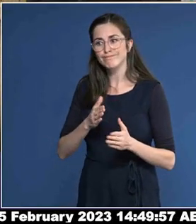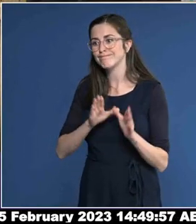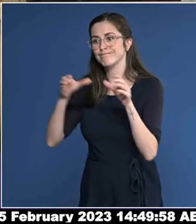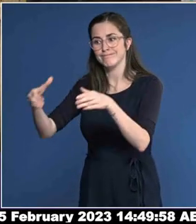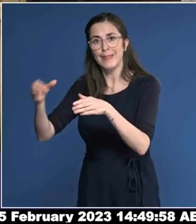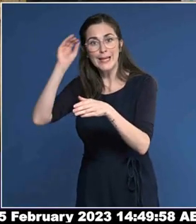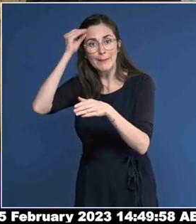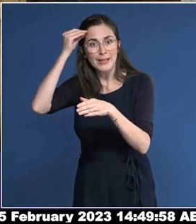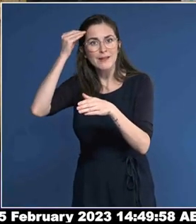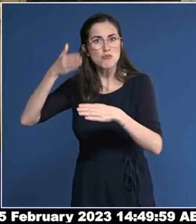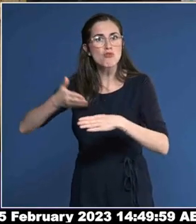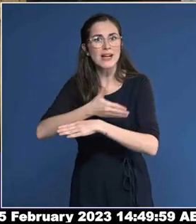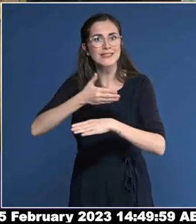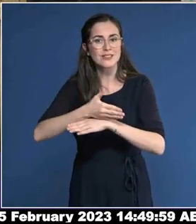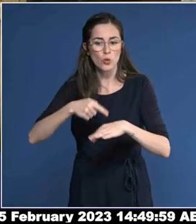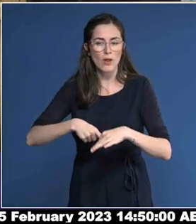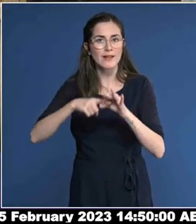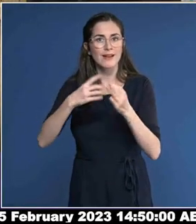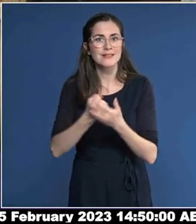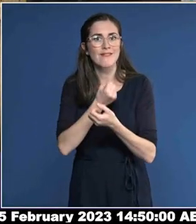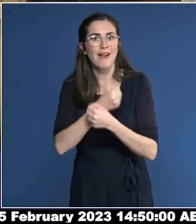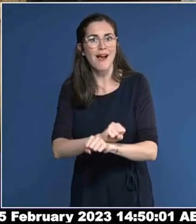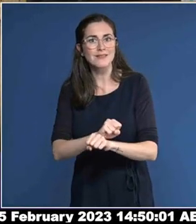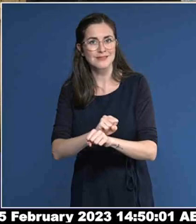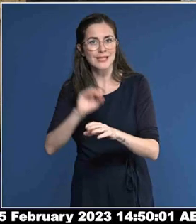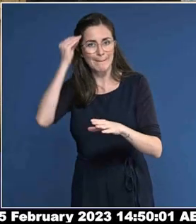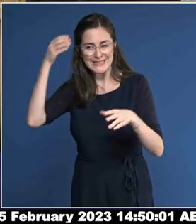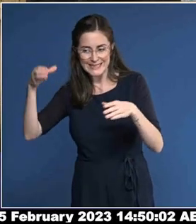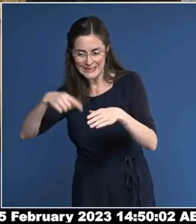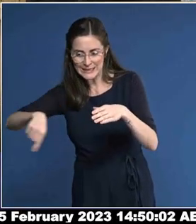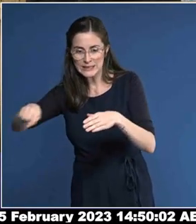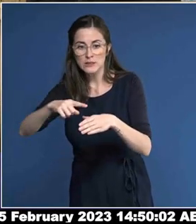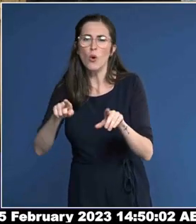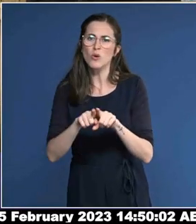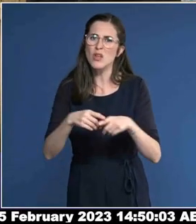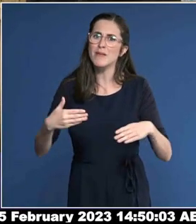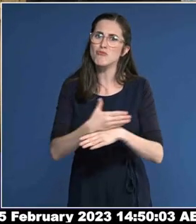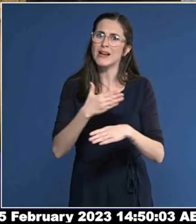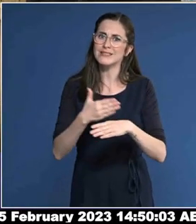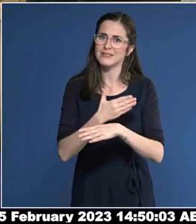practitioner. If there was not the ability to respect that person's rights, it would be